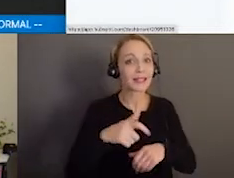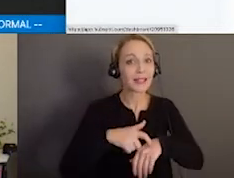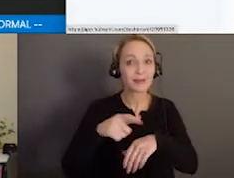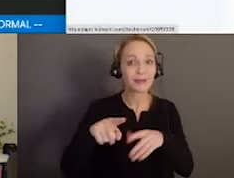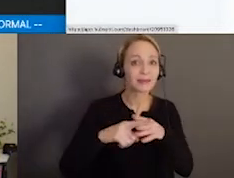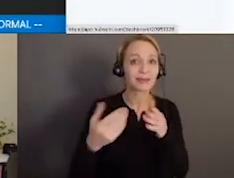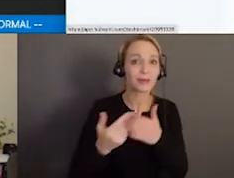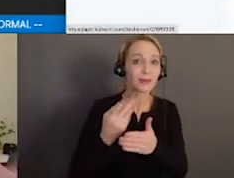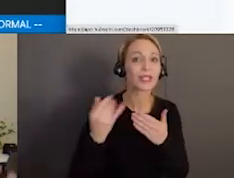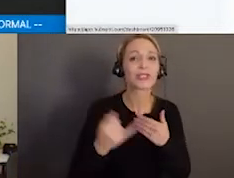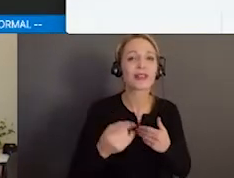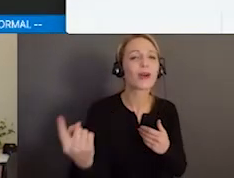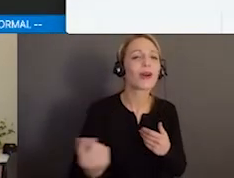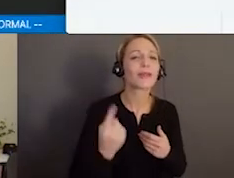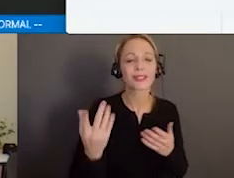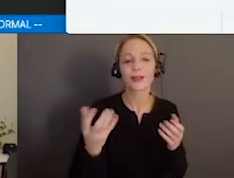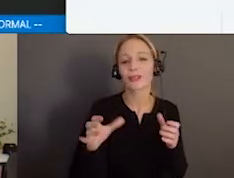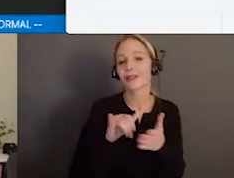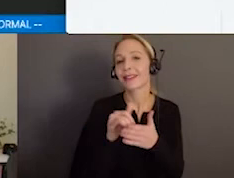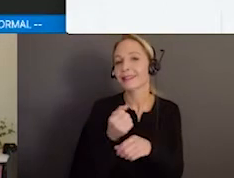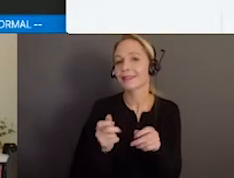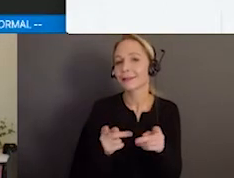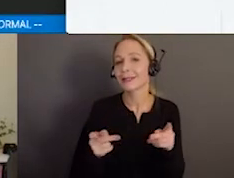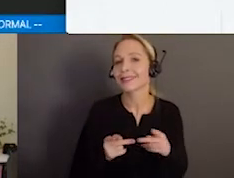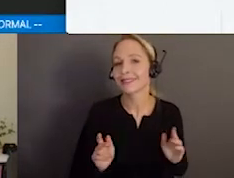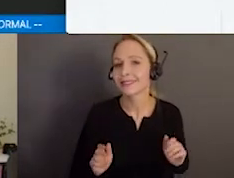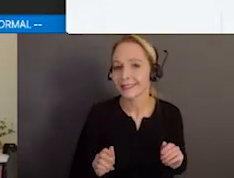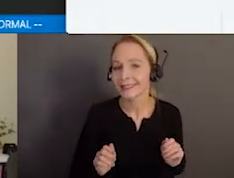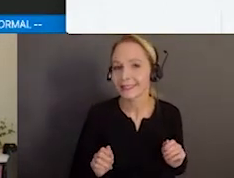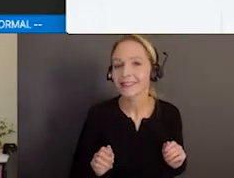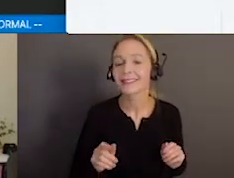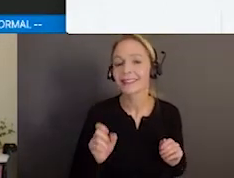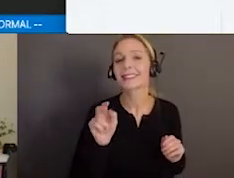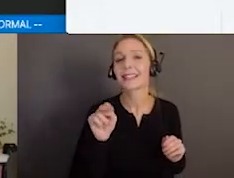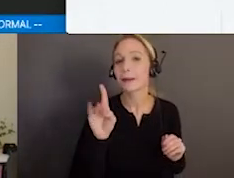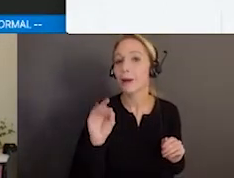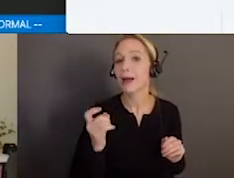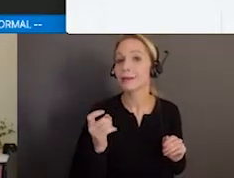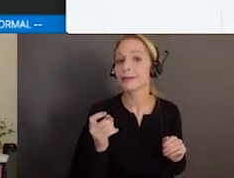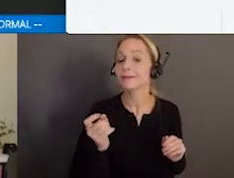WANT TO DO THAT IN A SAFE PLACE. AND SANDBOX PROVIDES THAT FOR YOU.